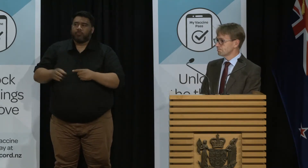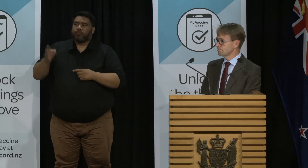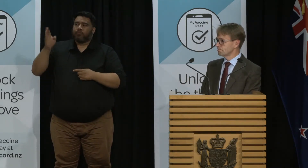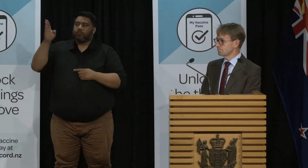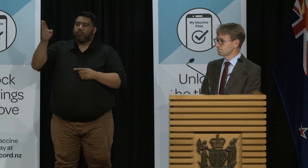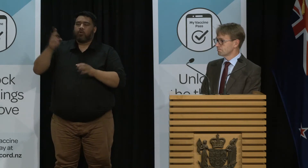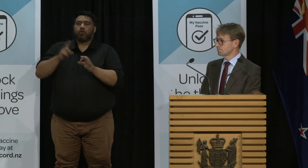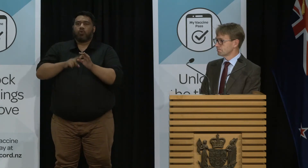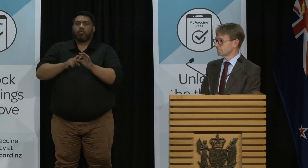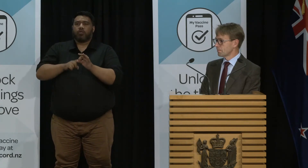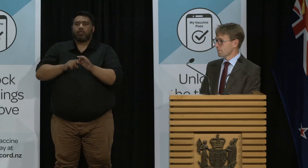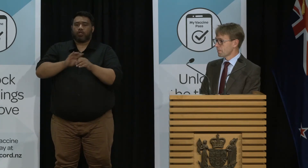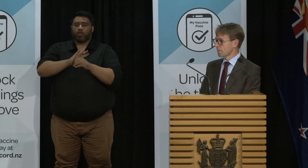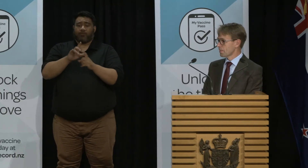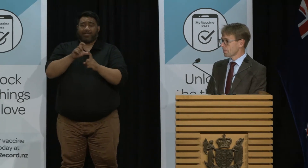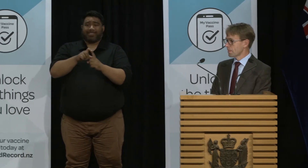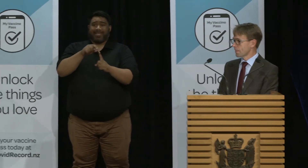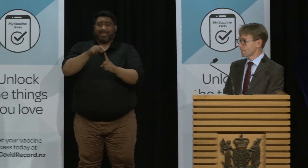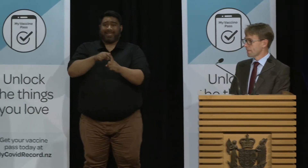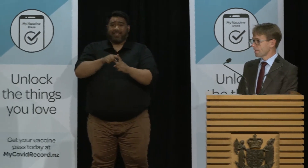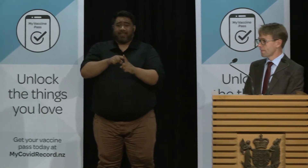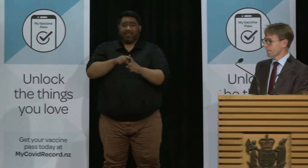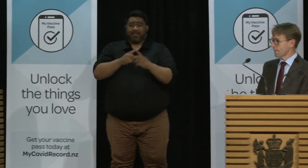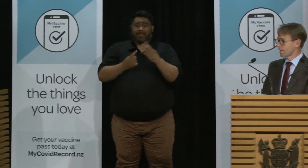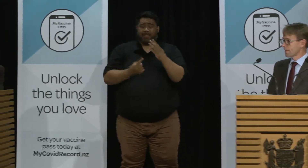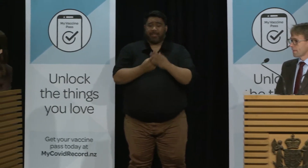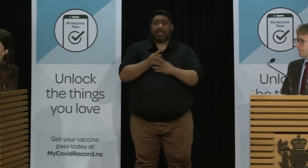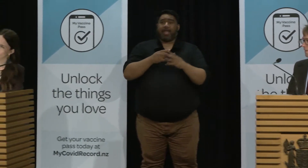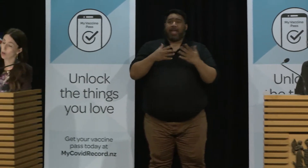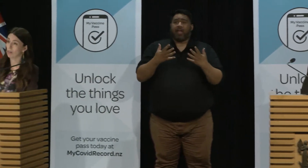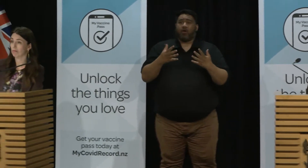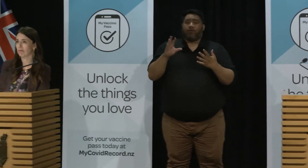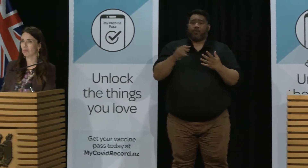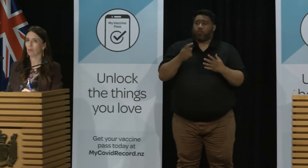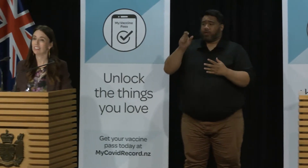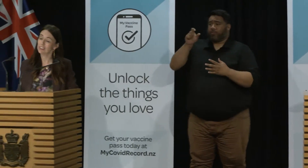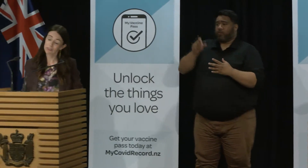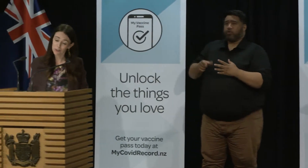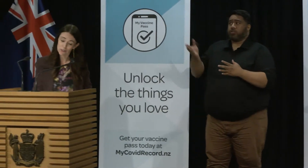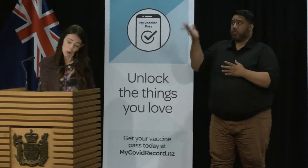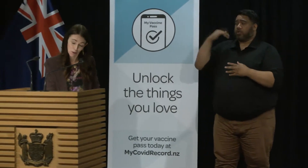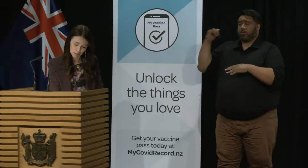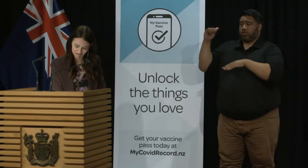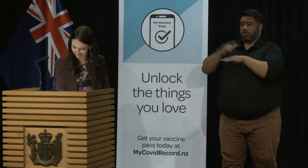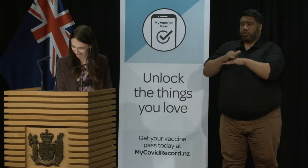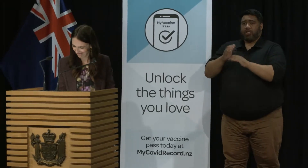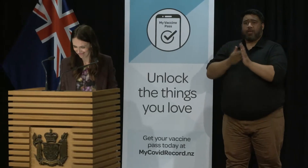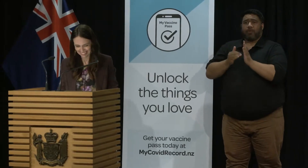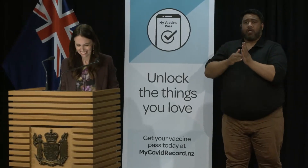it could. So that's parts of the ongoing quality improve..